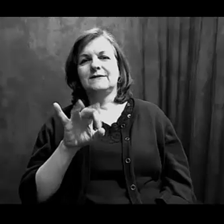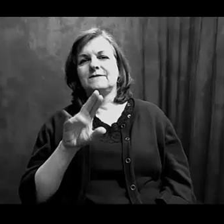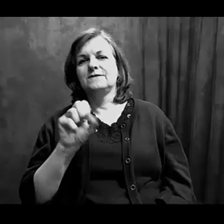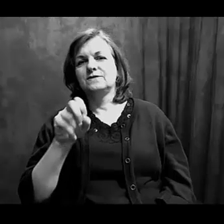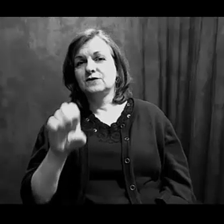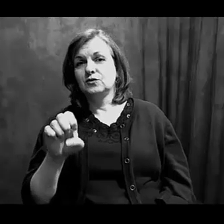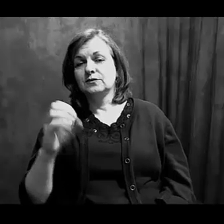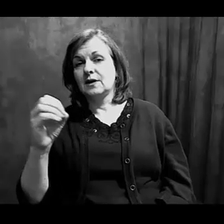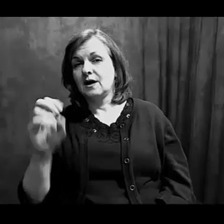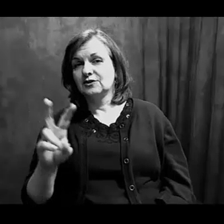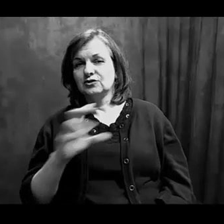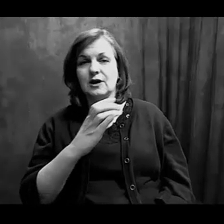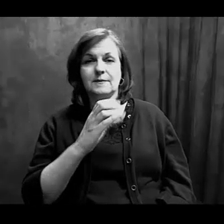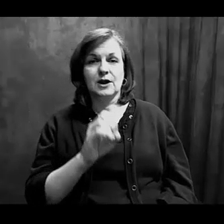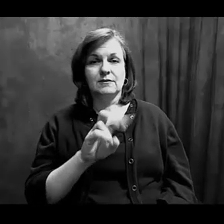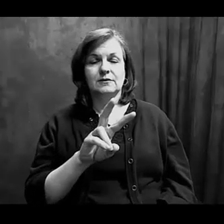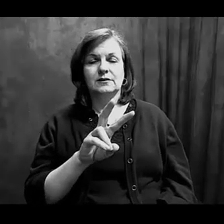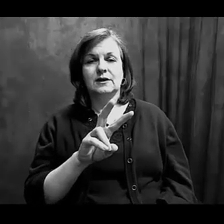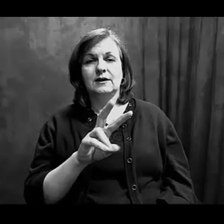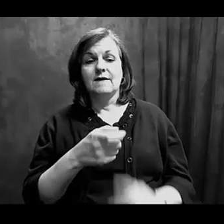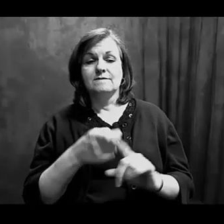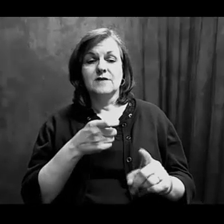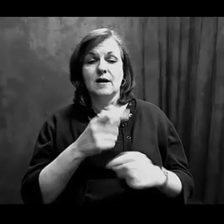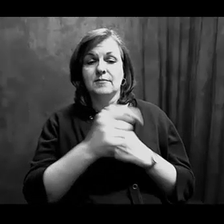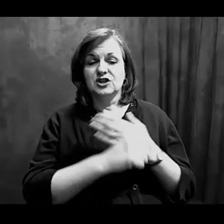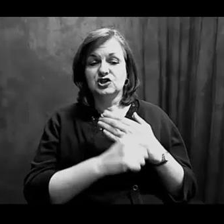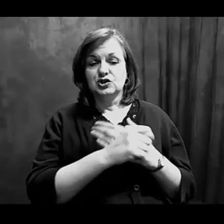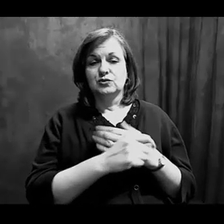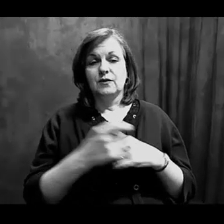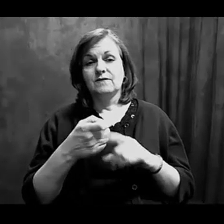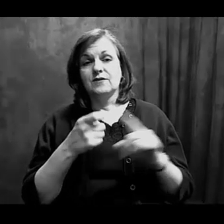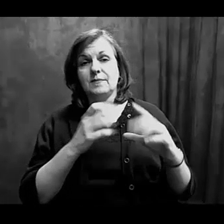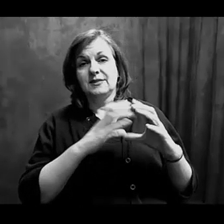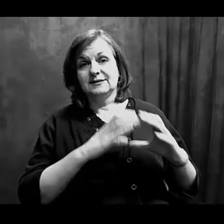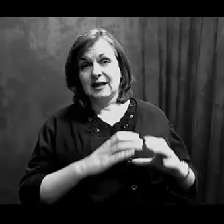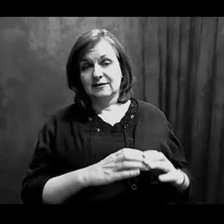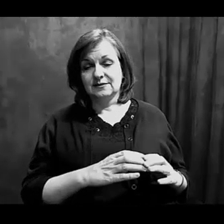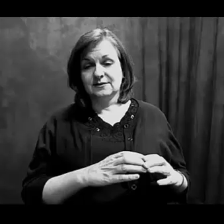carbon dioxide from the tissues and from the cells